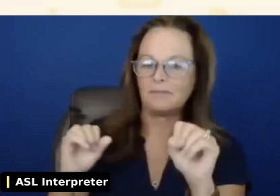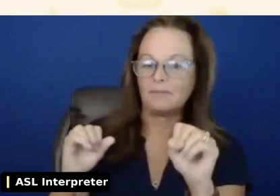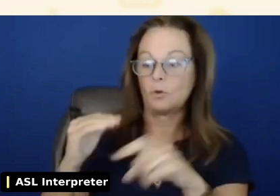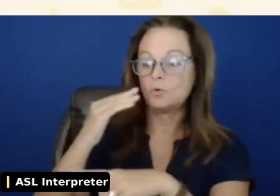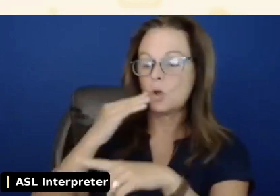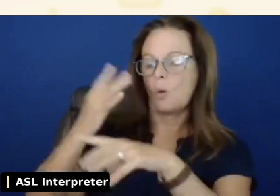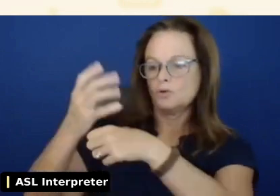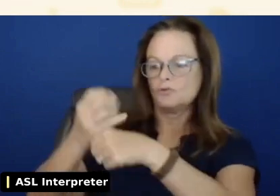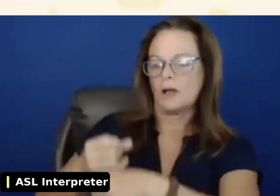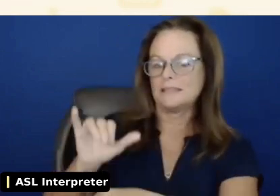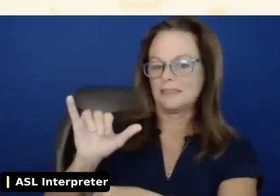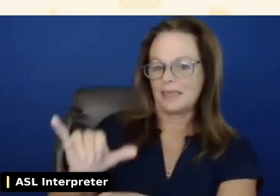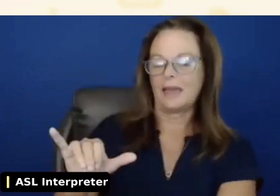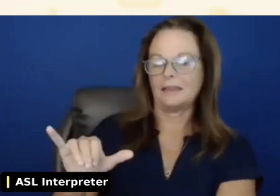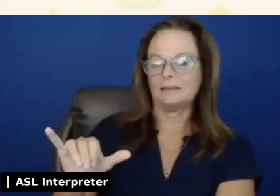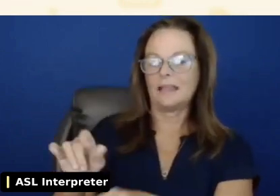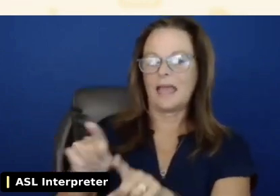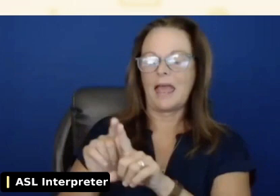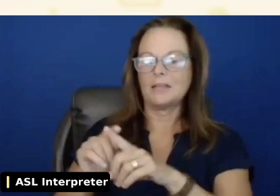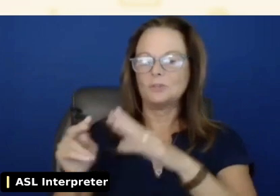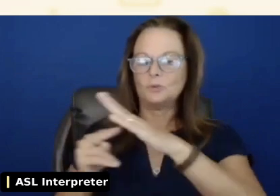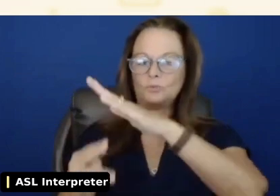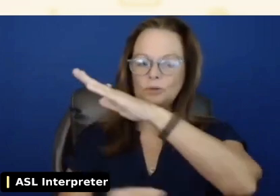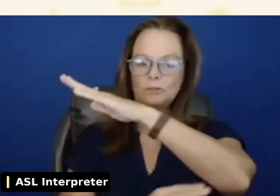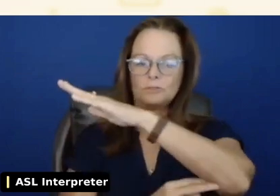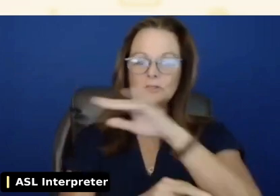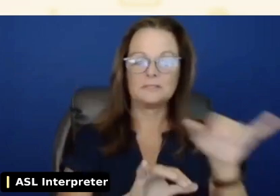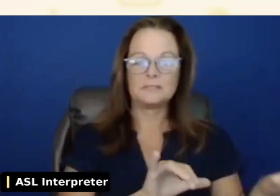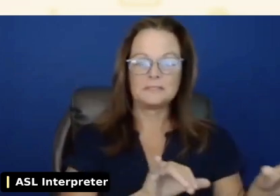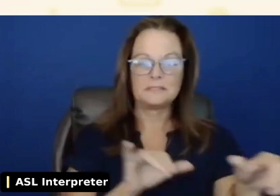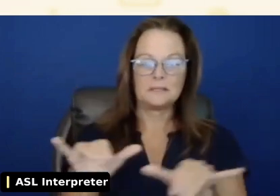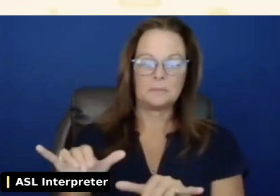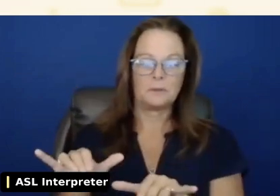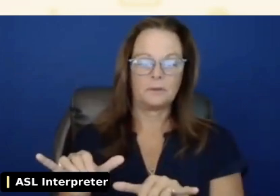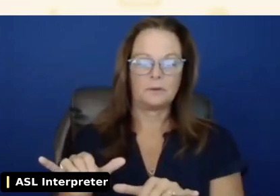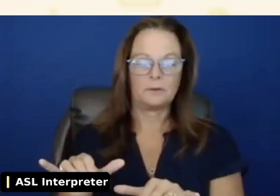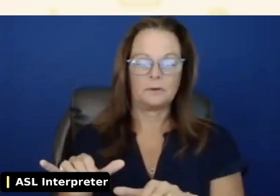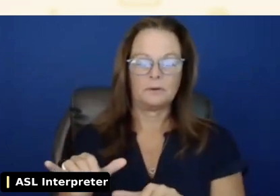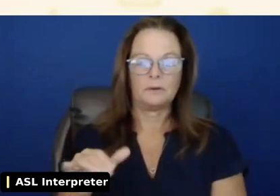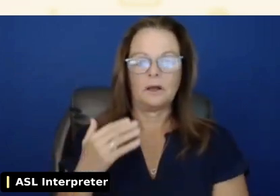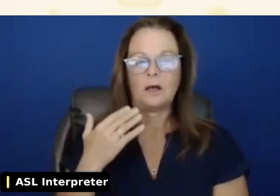Similarly, the invisibility of a certain disability